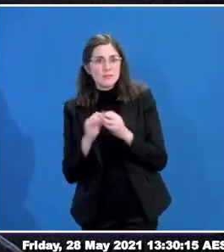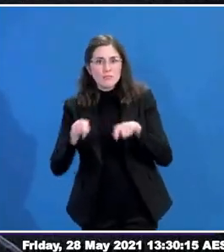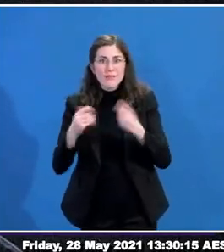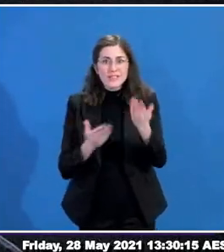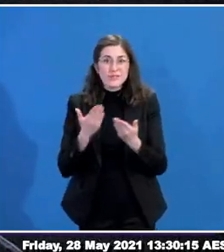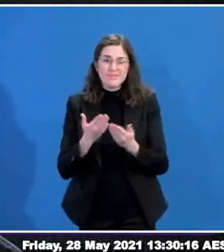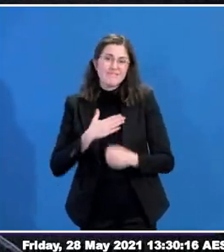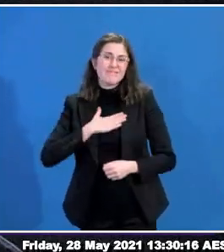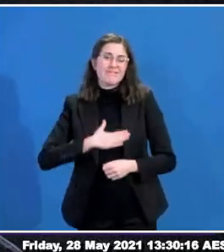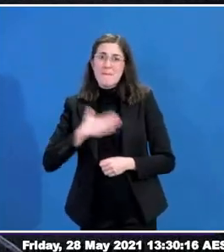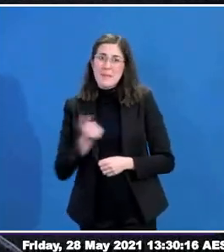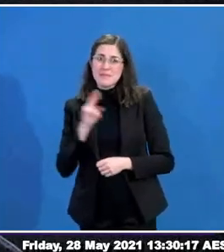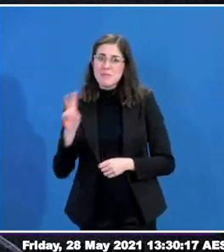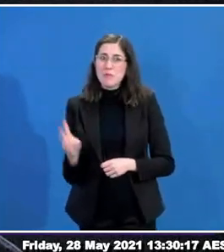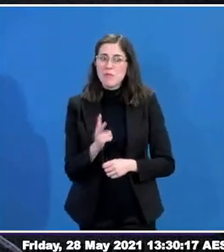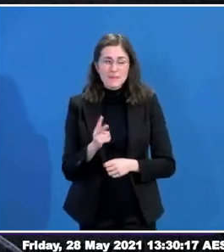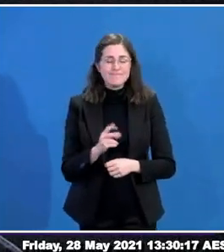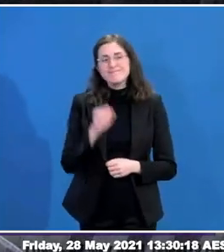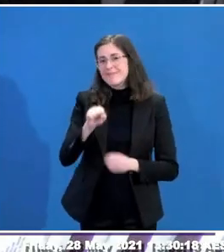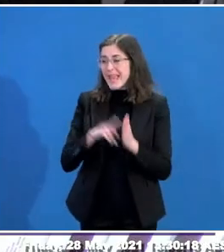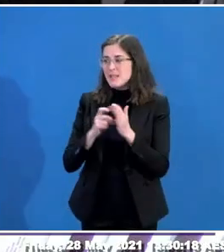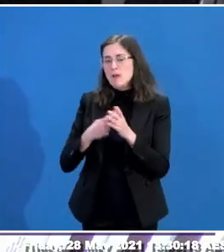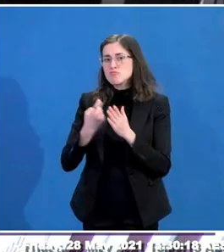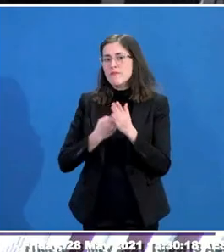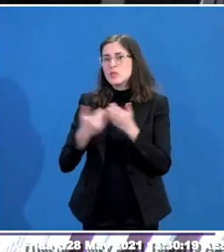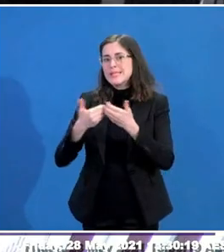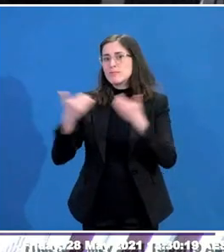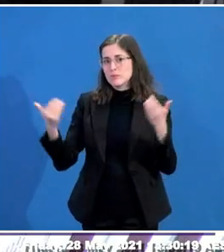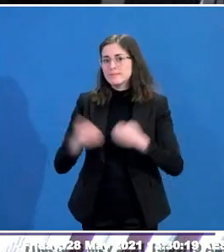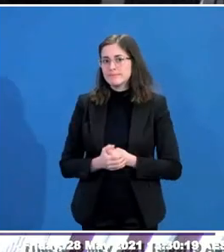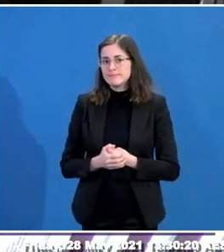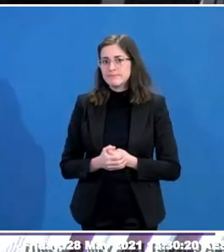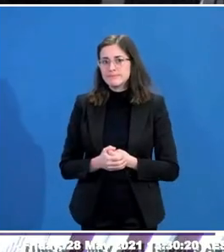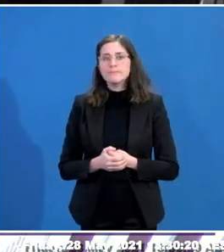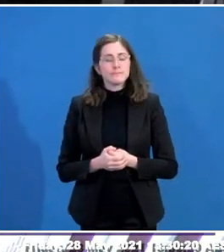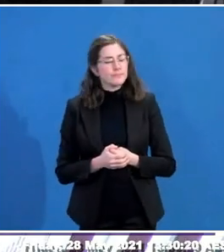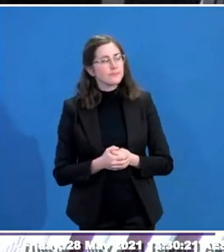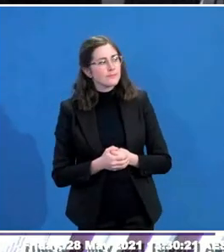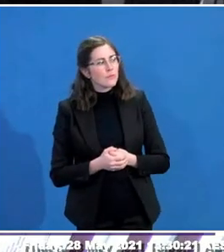But it does remain our preference that there is a separation, Ms Bennett. I want to ask about the nature of that separation.